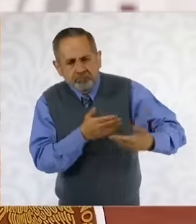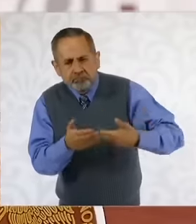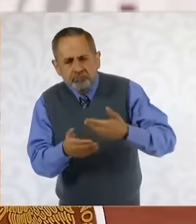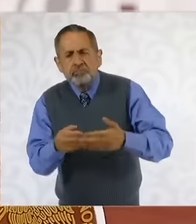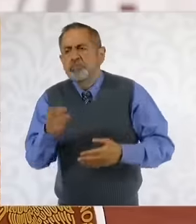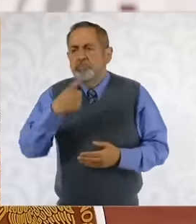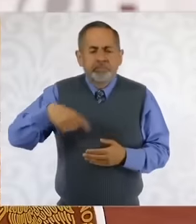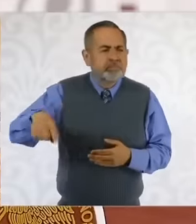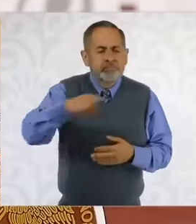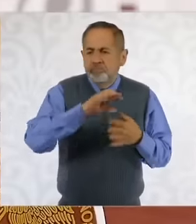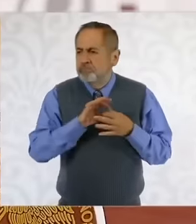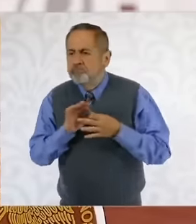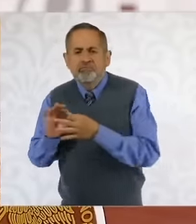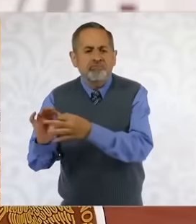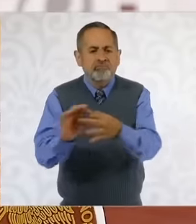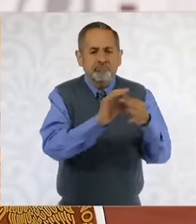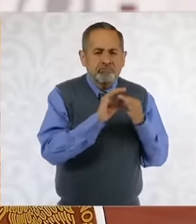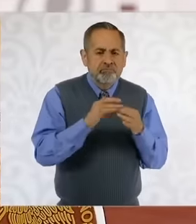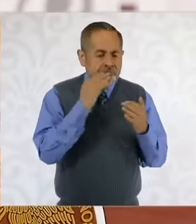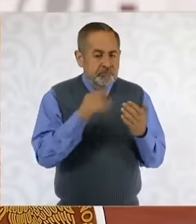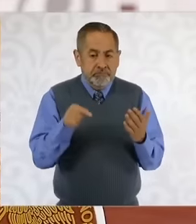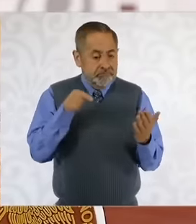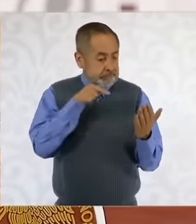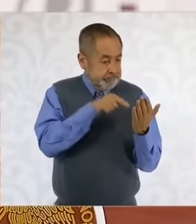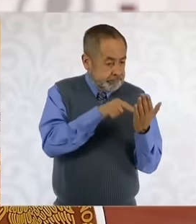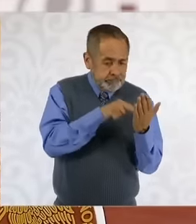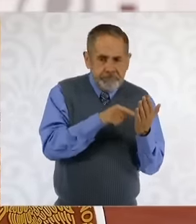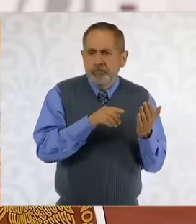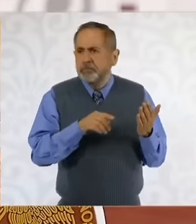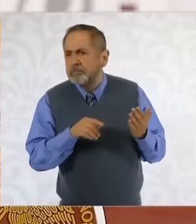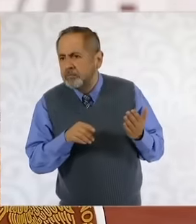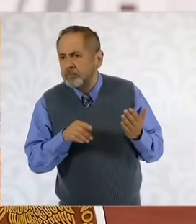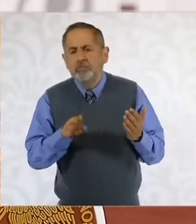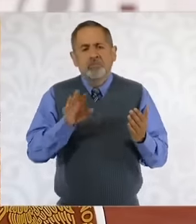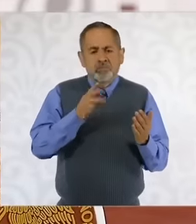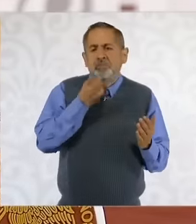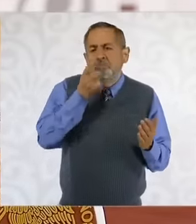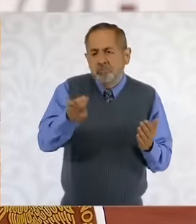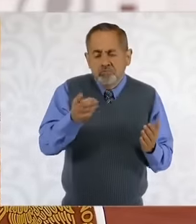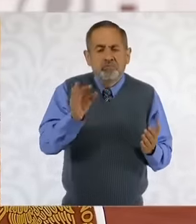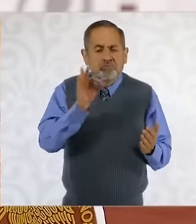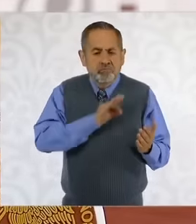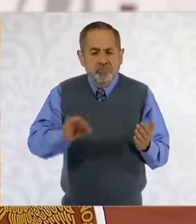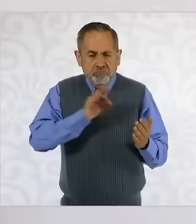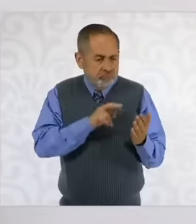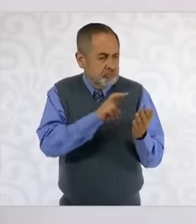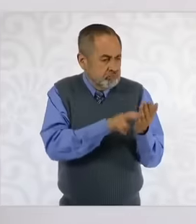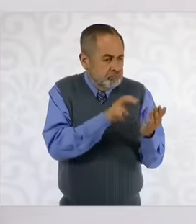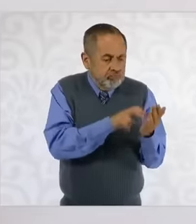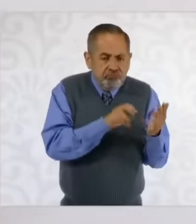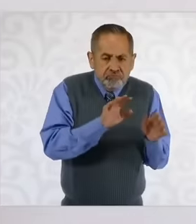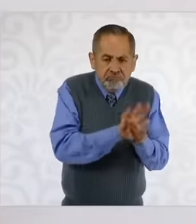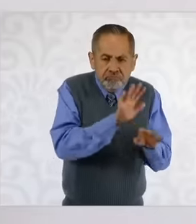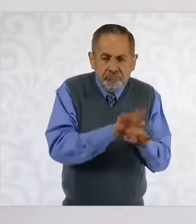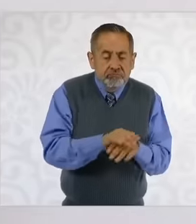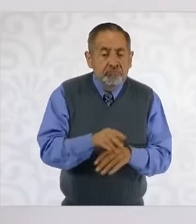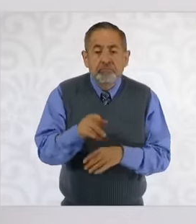out this adaptation of the constitutional text to the social changes to the imperatives